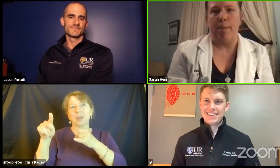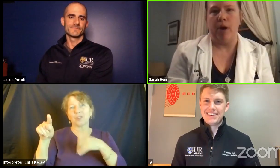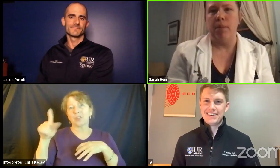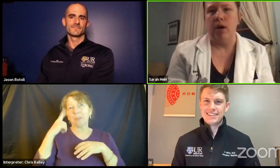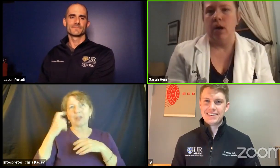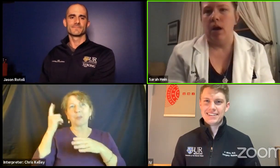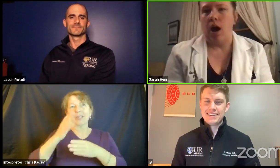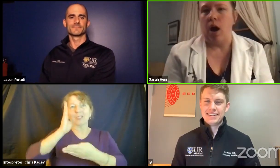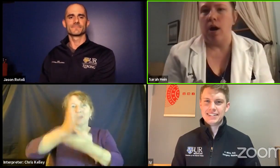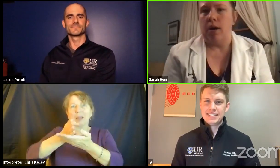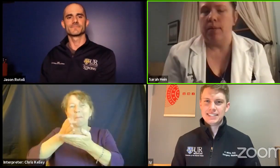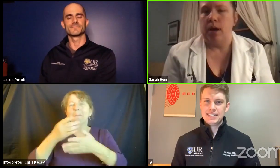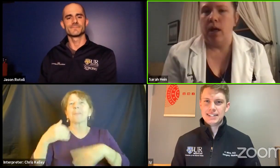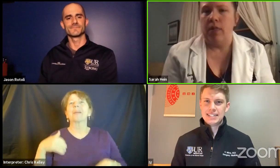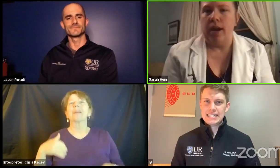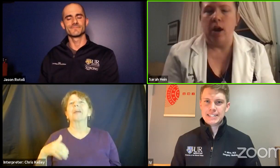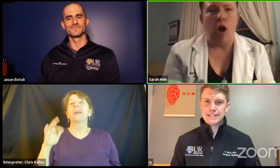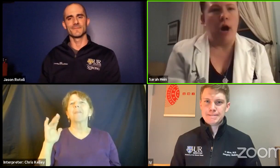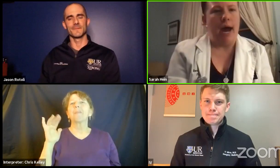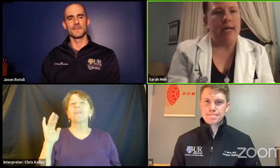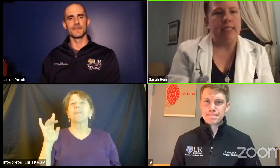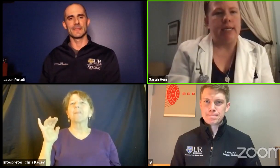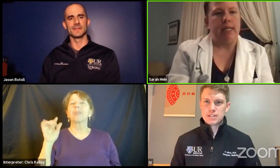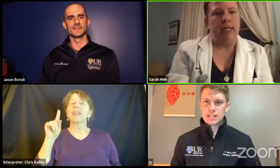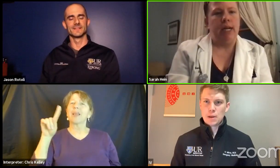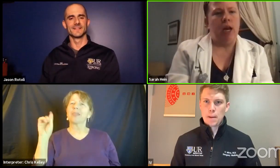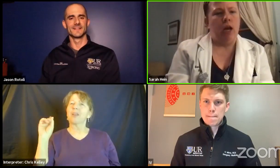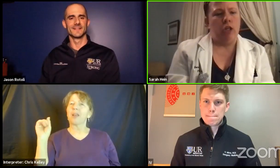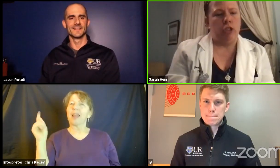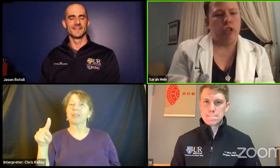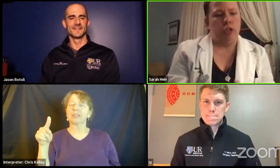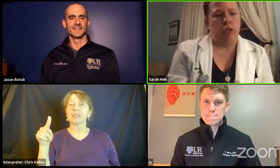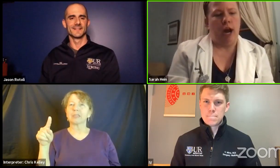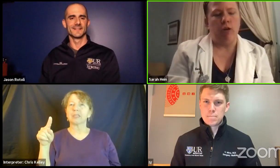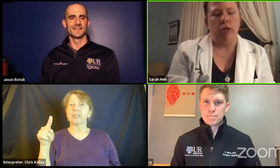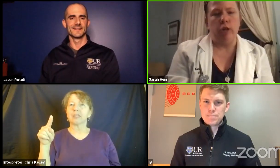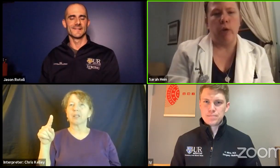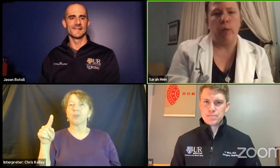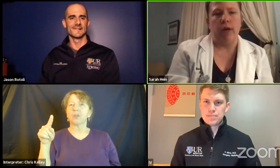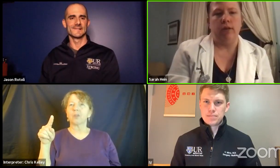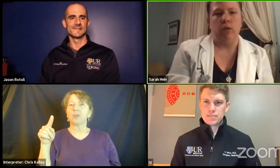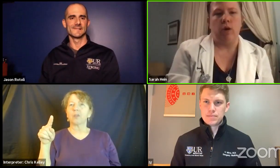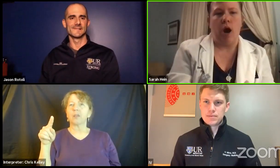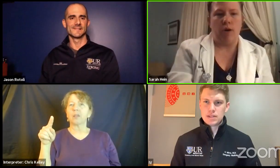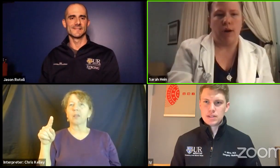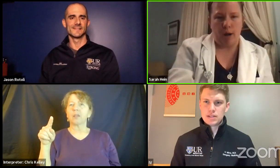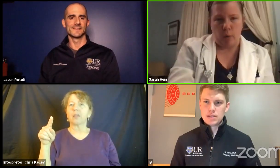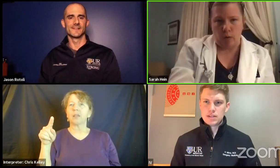is present. Some hospitals and universities do also provide